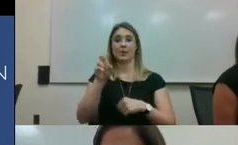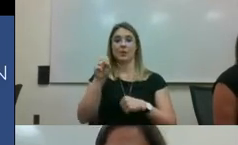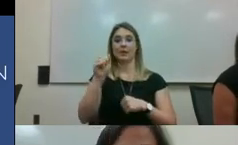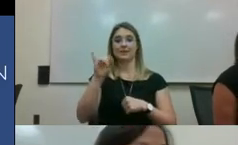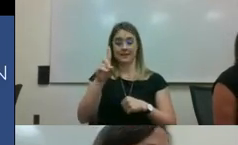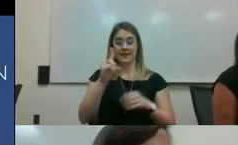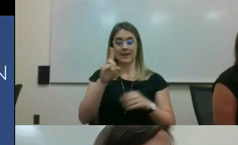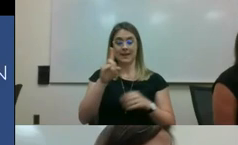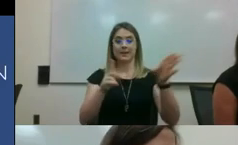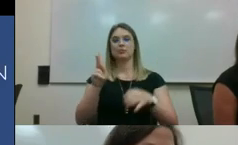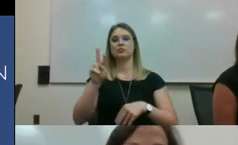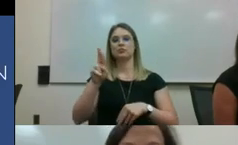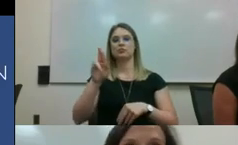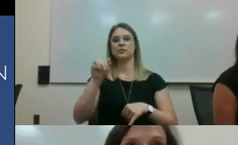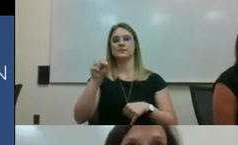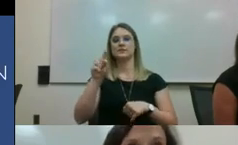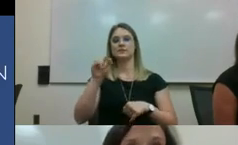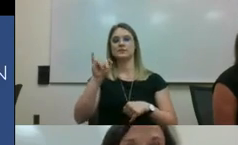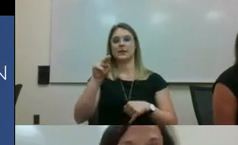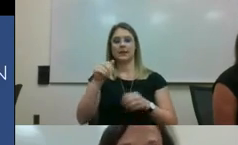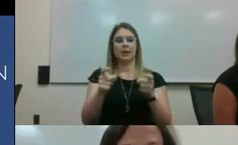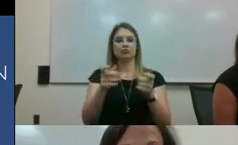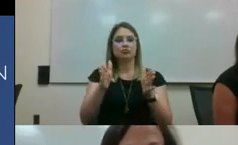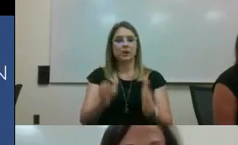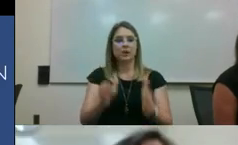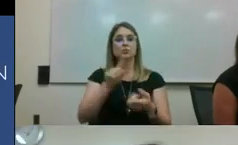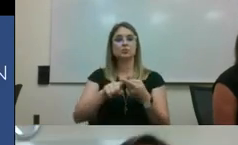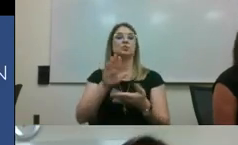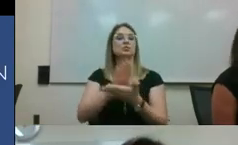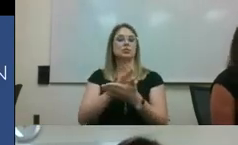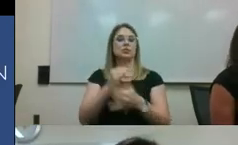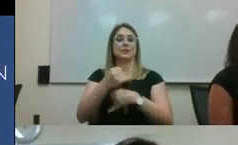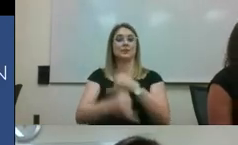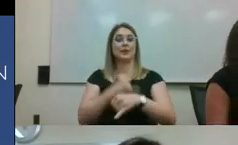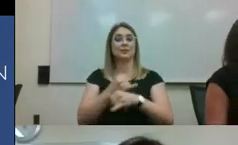learning at School-to-School International. So now I'll just turn it over to Josh.